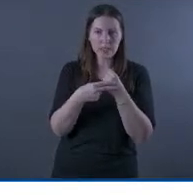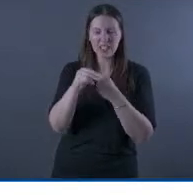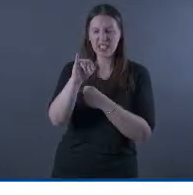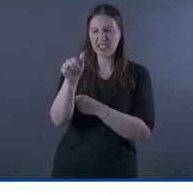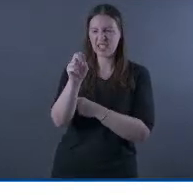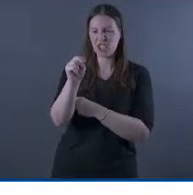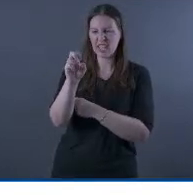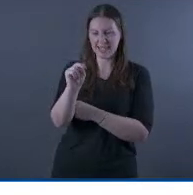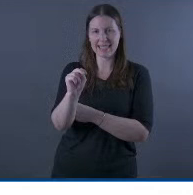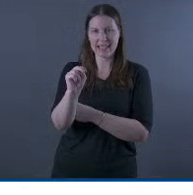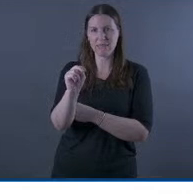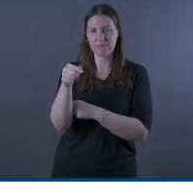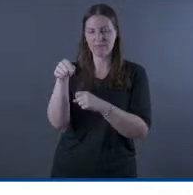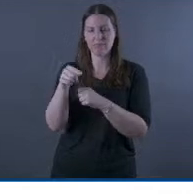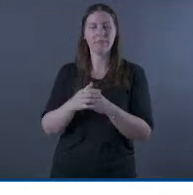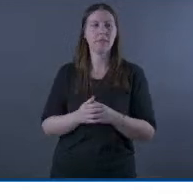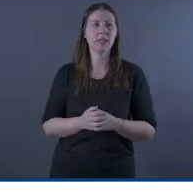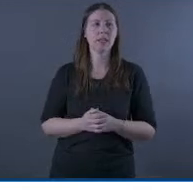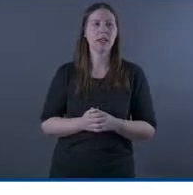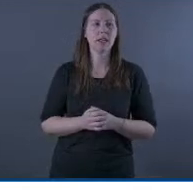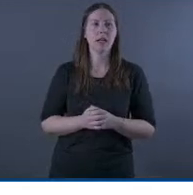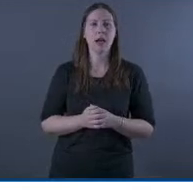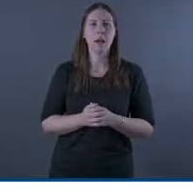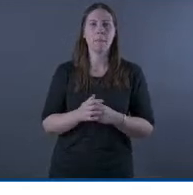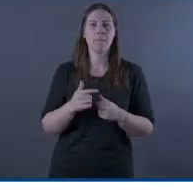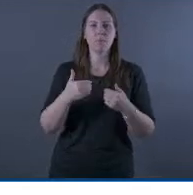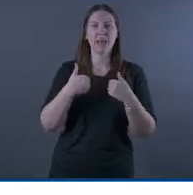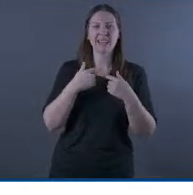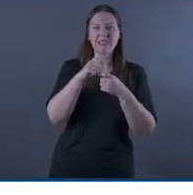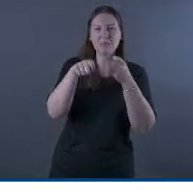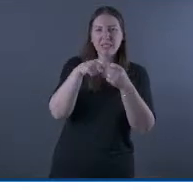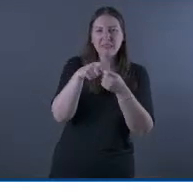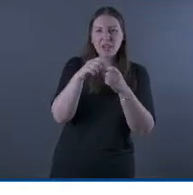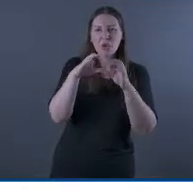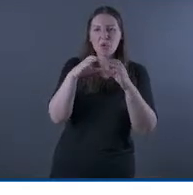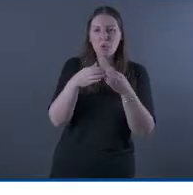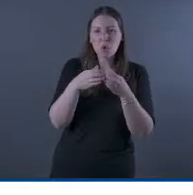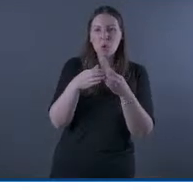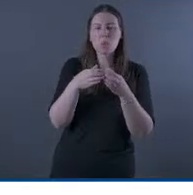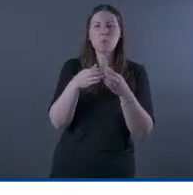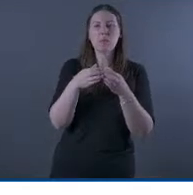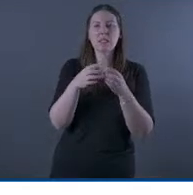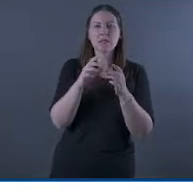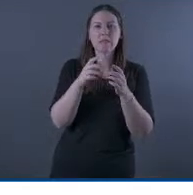determining who would request which vaccines. And then we've also found interestingly that we are able